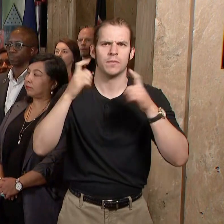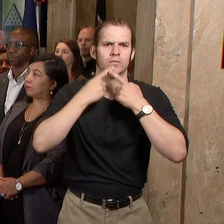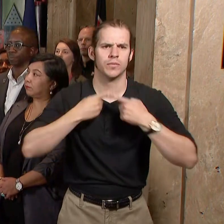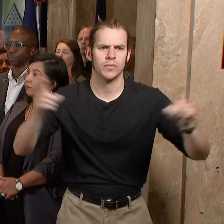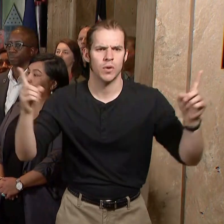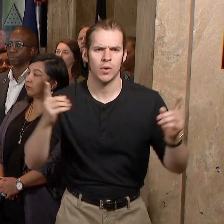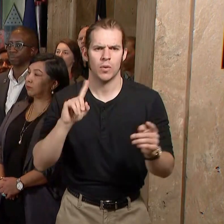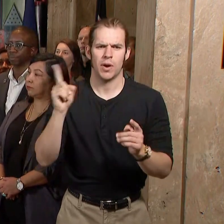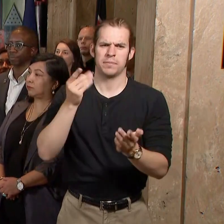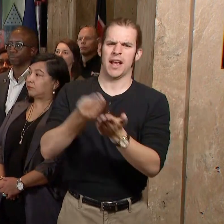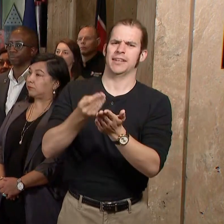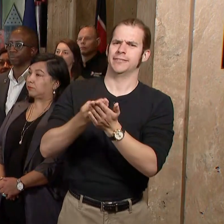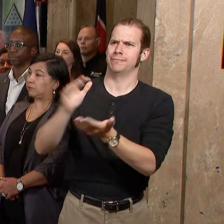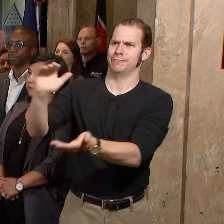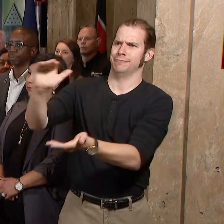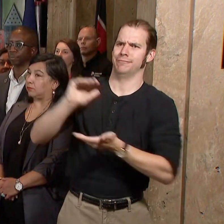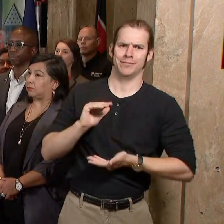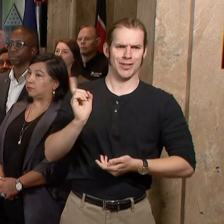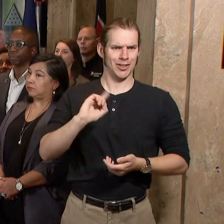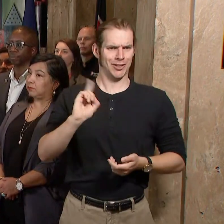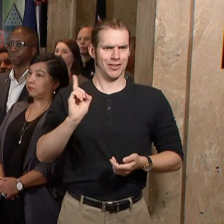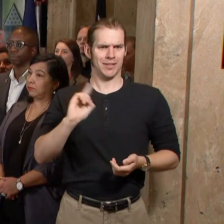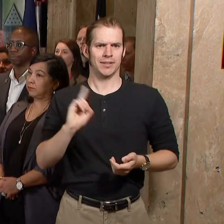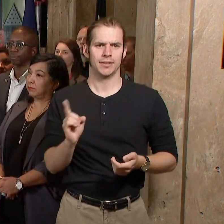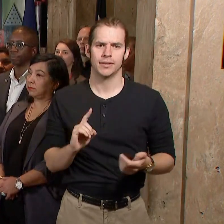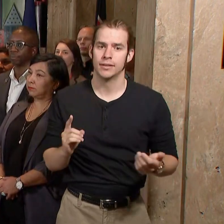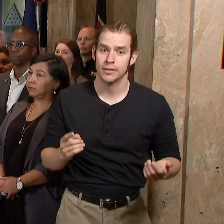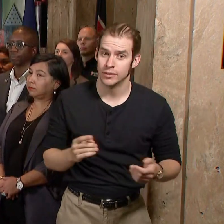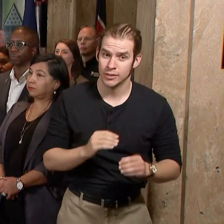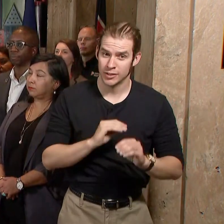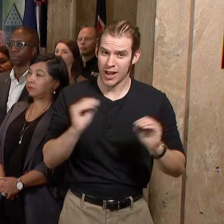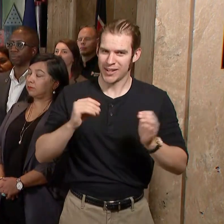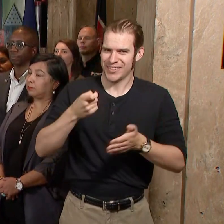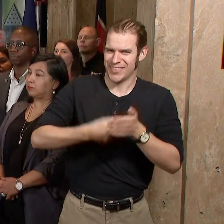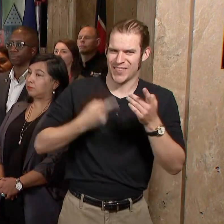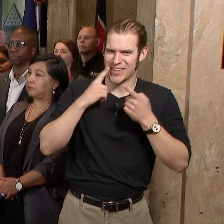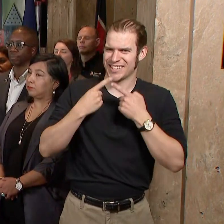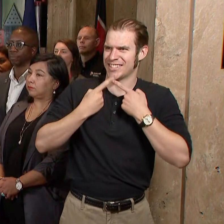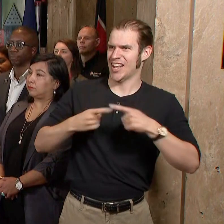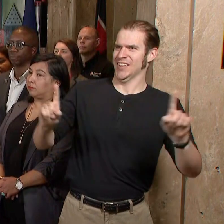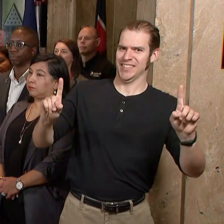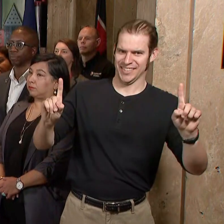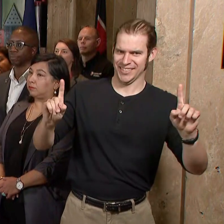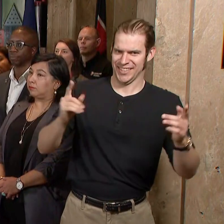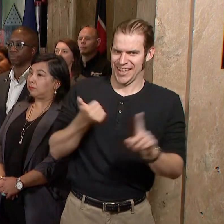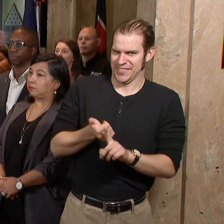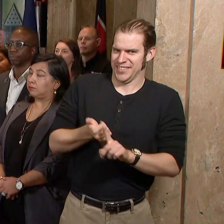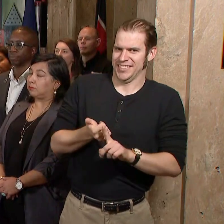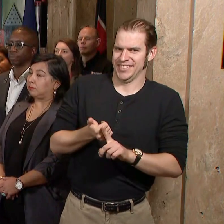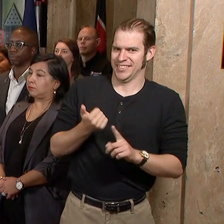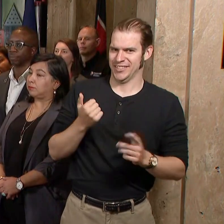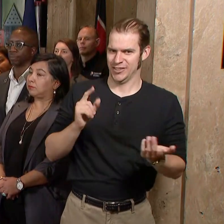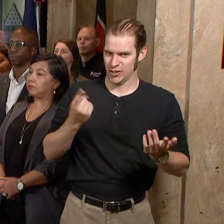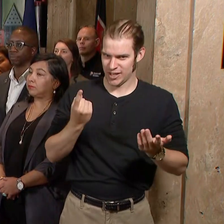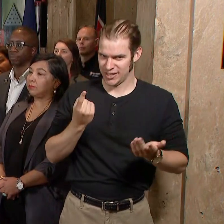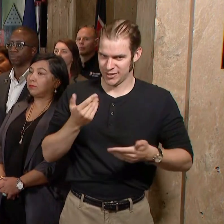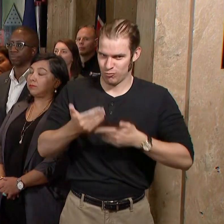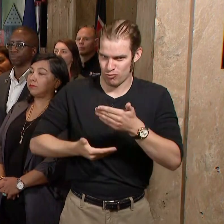Yeah. So there's no cost in the declaration itself. There is just the path of getting to the units of housing that we'll provide. I've laid out previously that we know